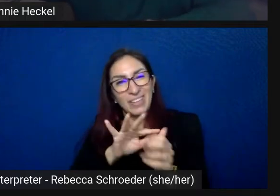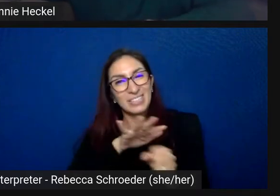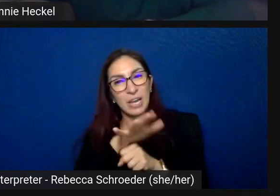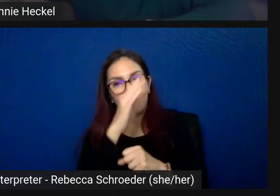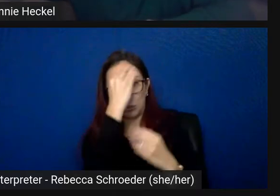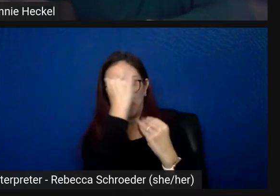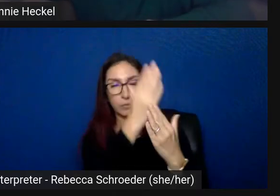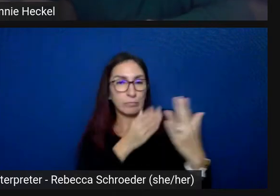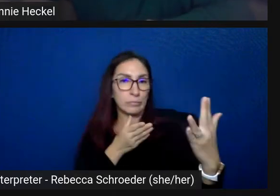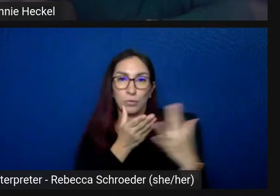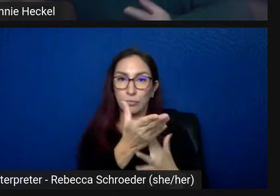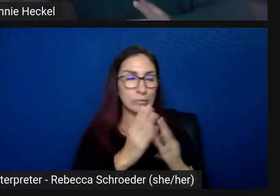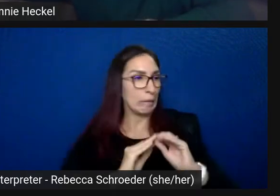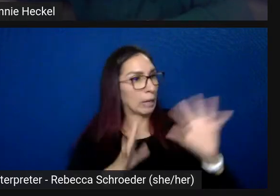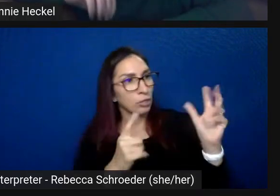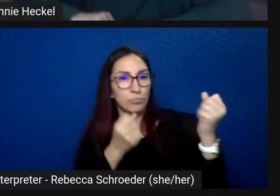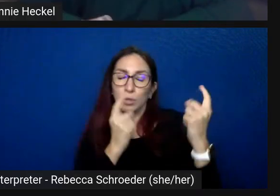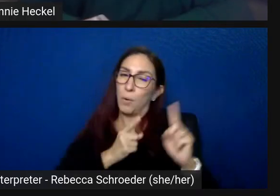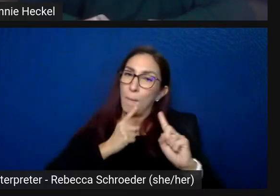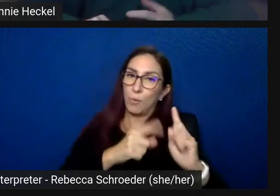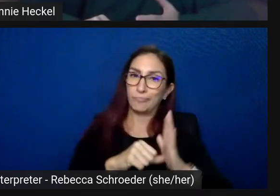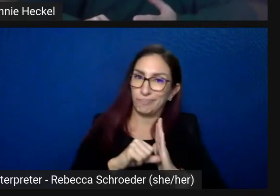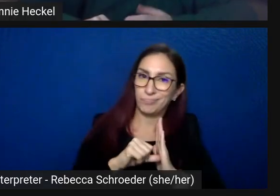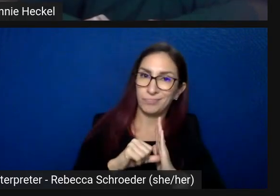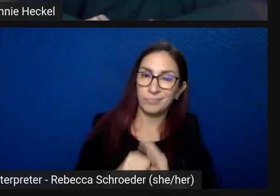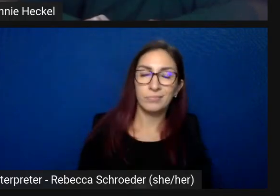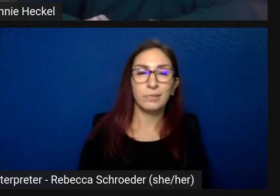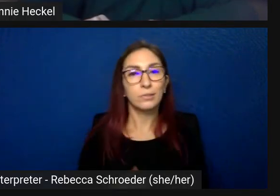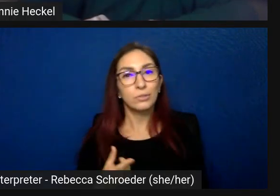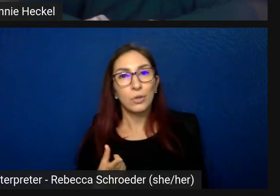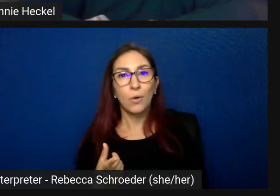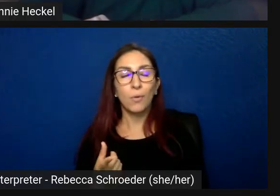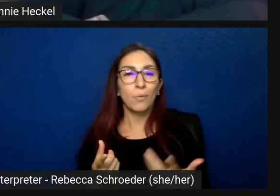The "who are you willing to exclude" approach can also work there.